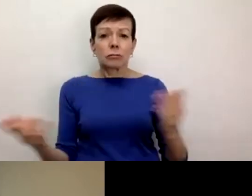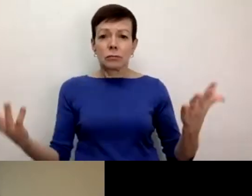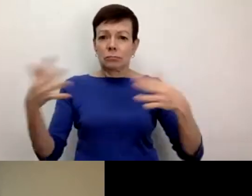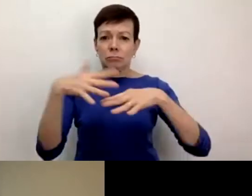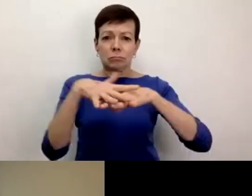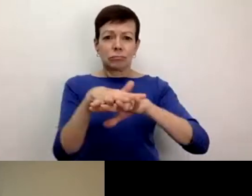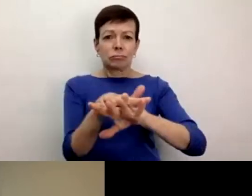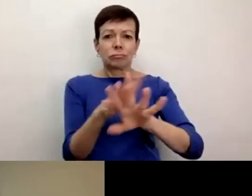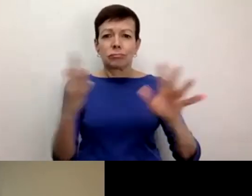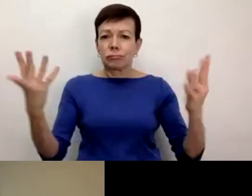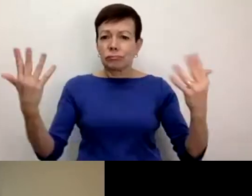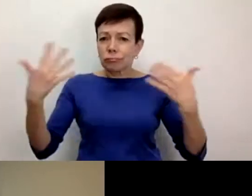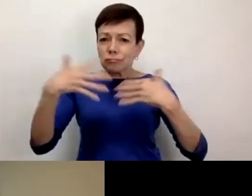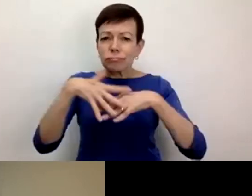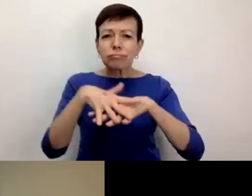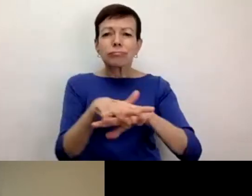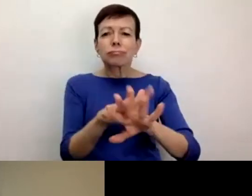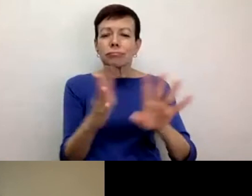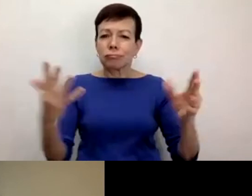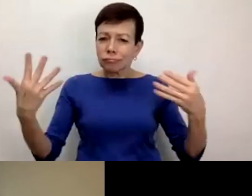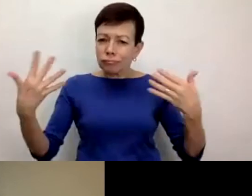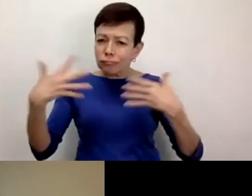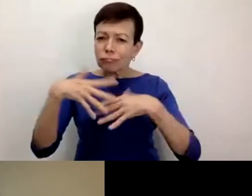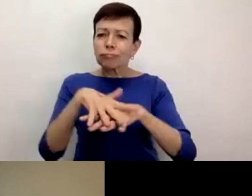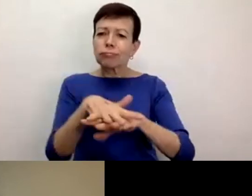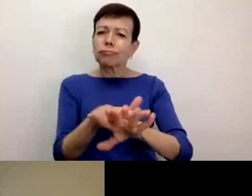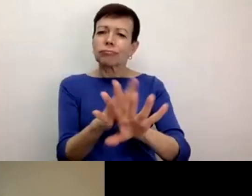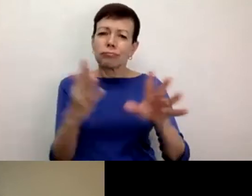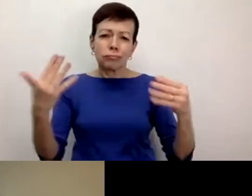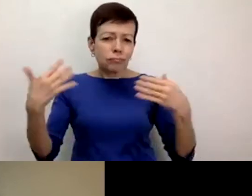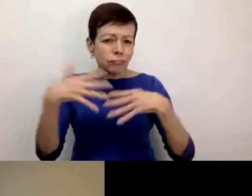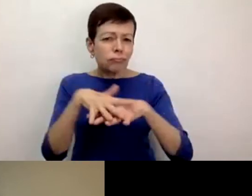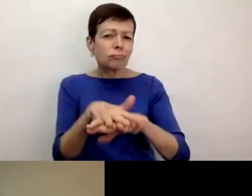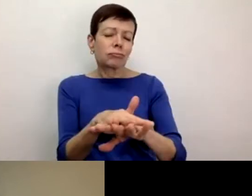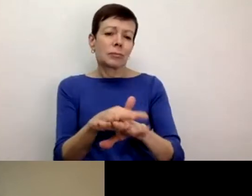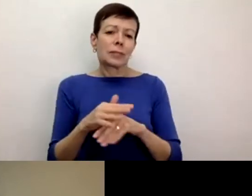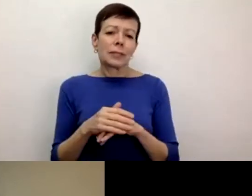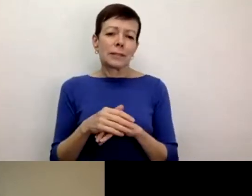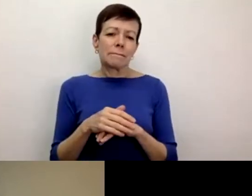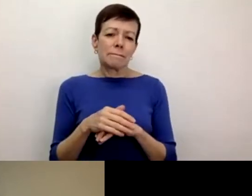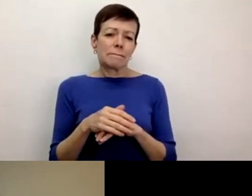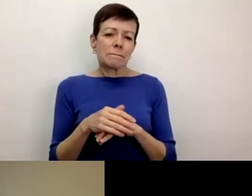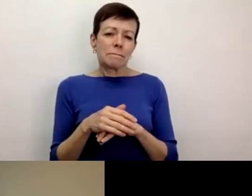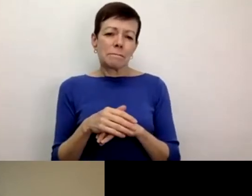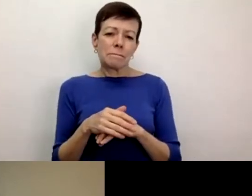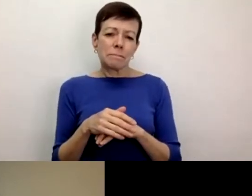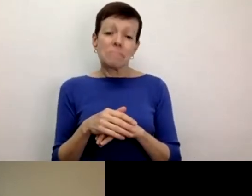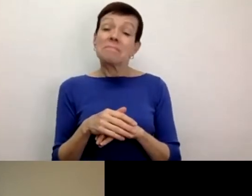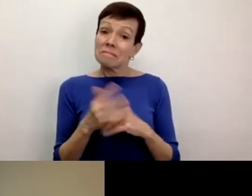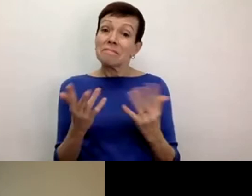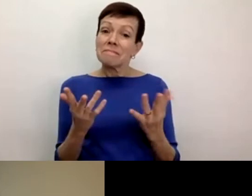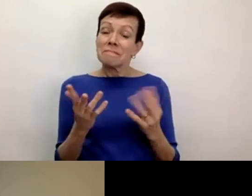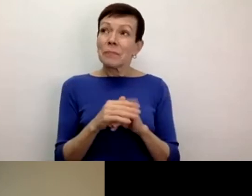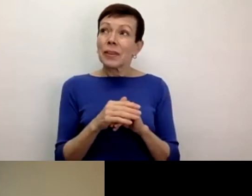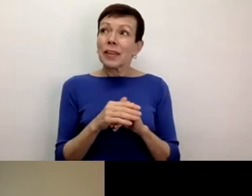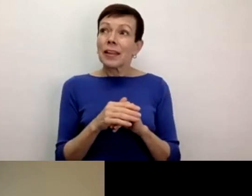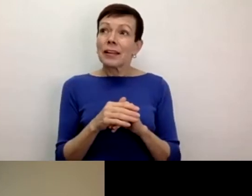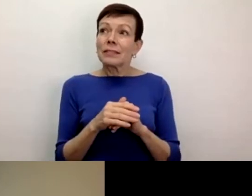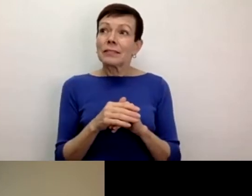And, and so, I think that you know with looking back at all the artists that we've been able